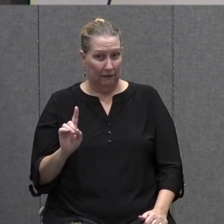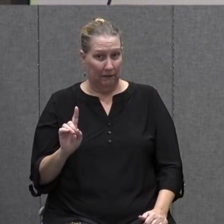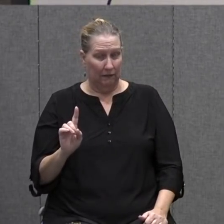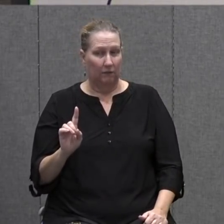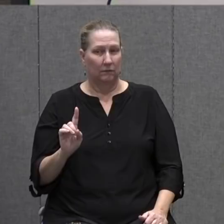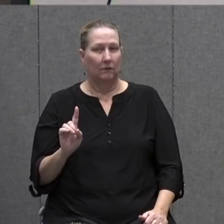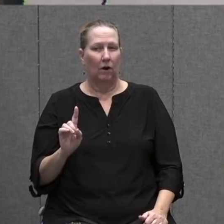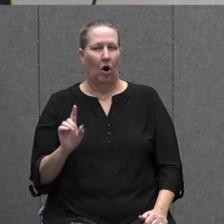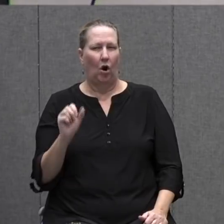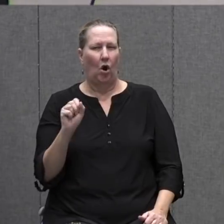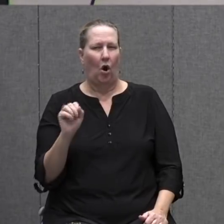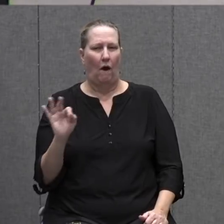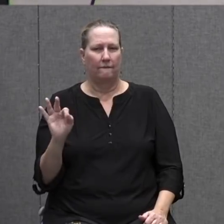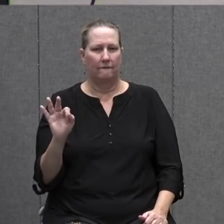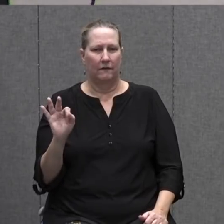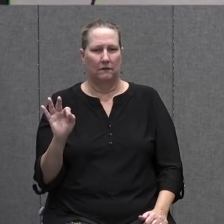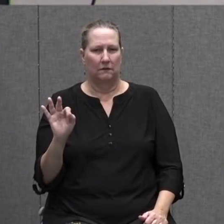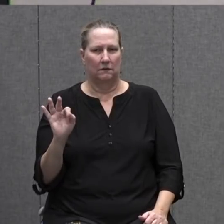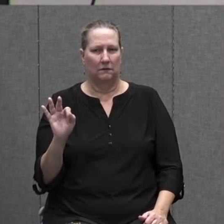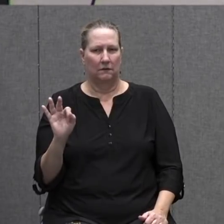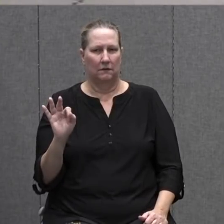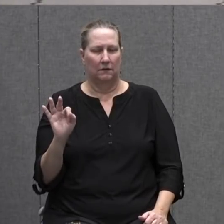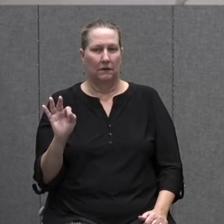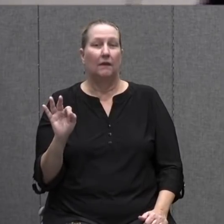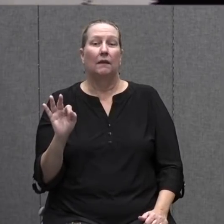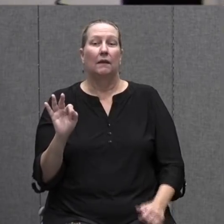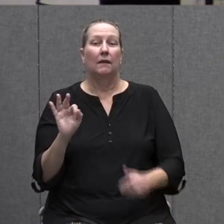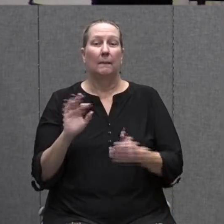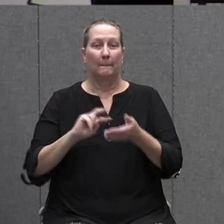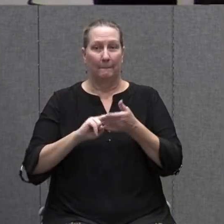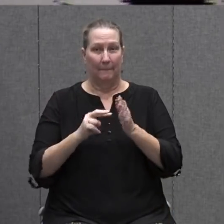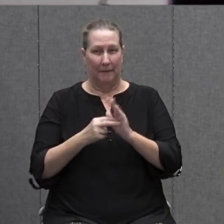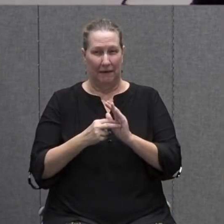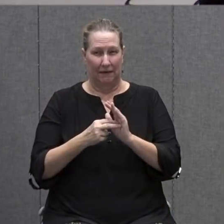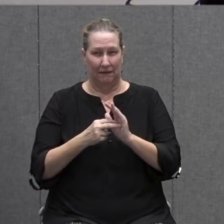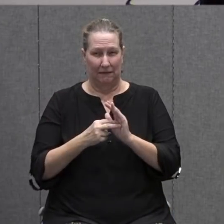and they would be coded as zeros. And on this image hopefully you can see